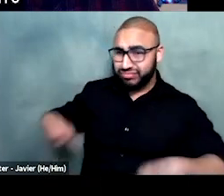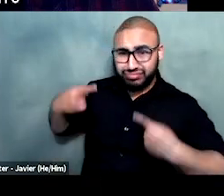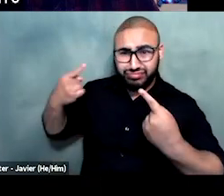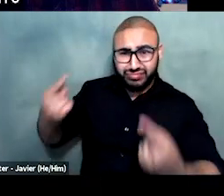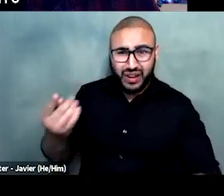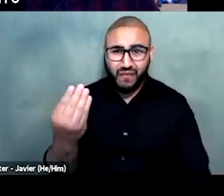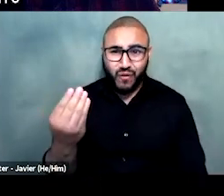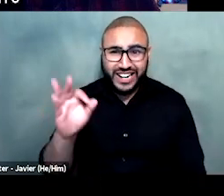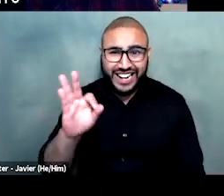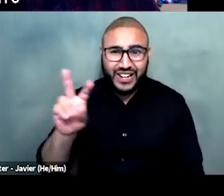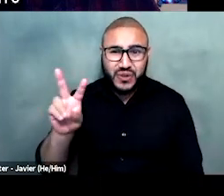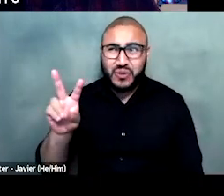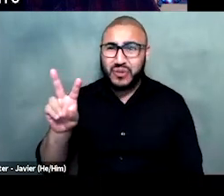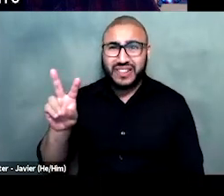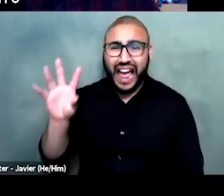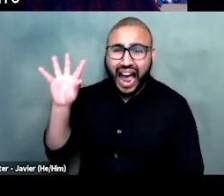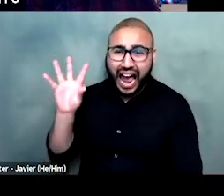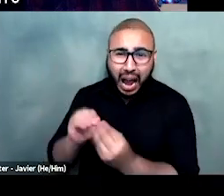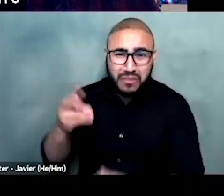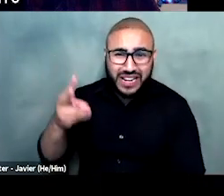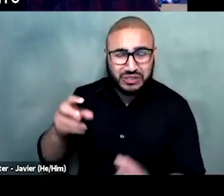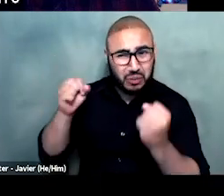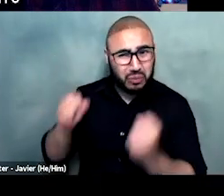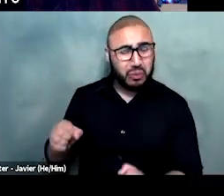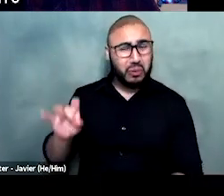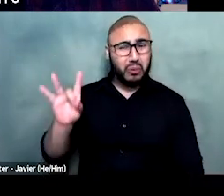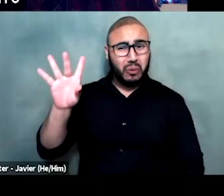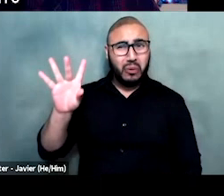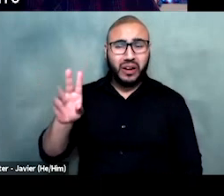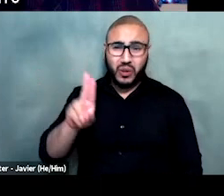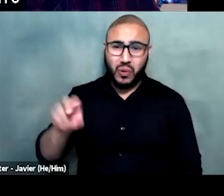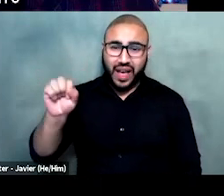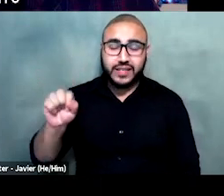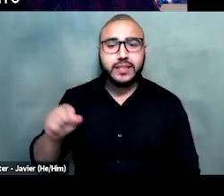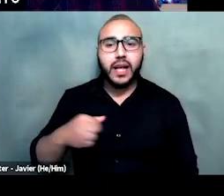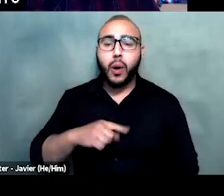of Native American women, the rape of Native American women, is something that has a long